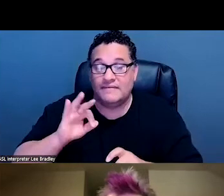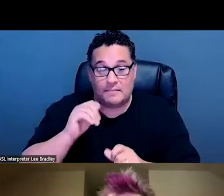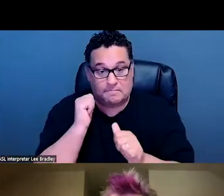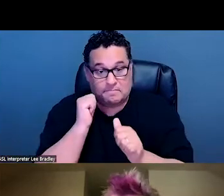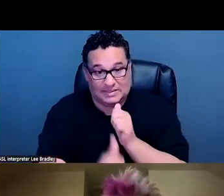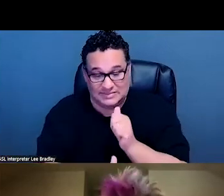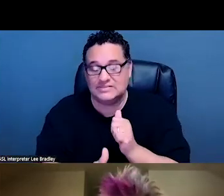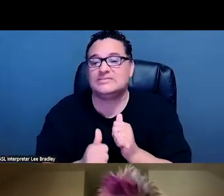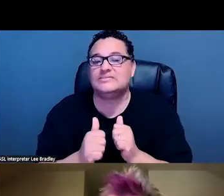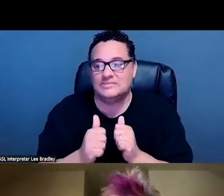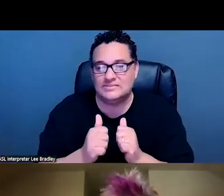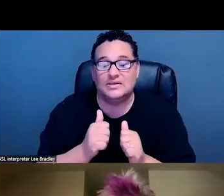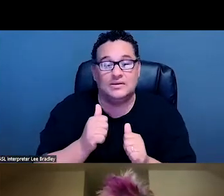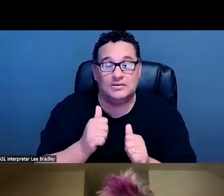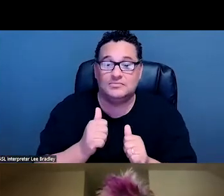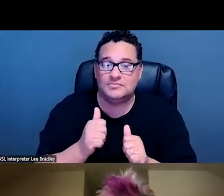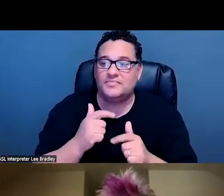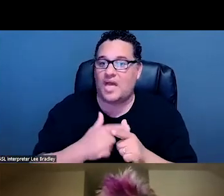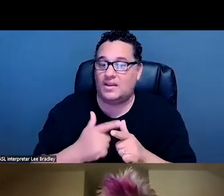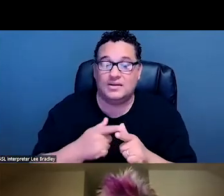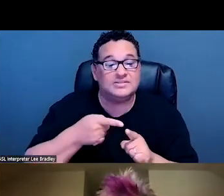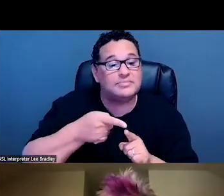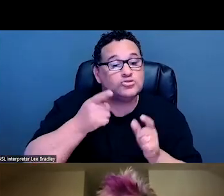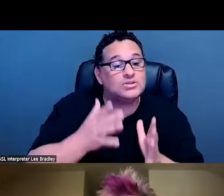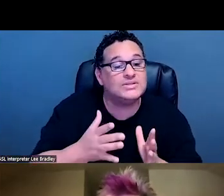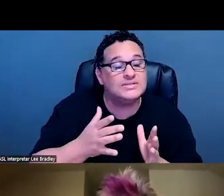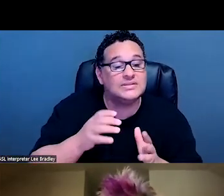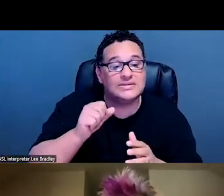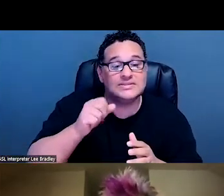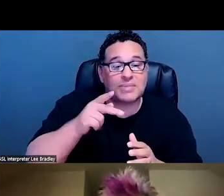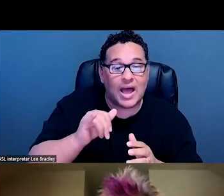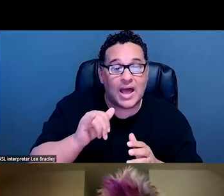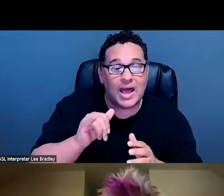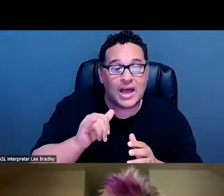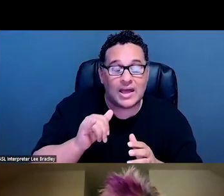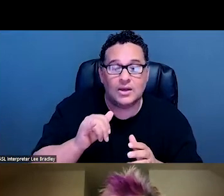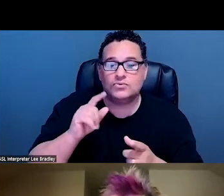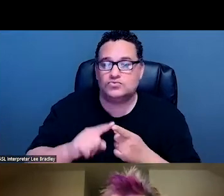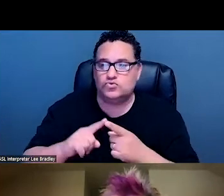BEING A SPECIALIST IN POISON INFORMATION, A SPECIALIST, TO CERTIFIED, SPI, A CSPI,